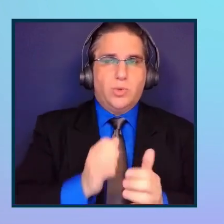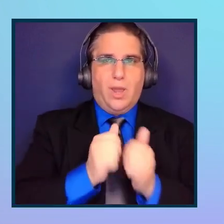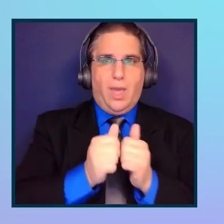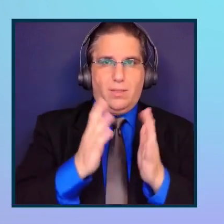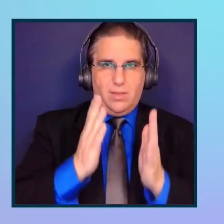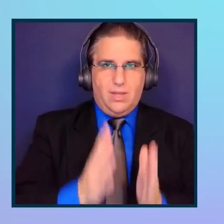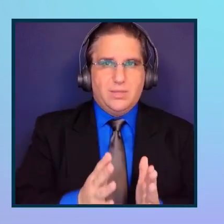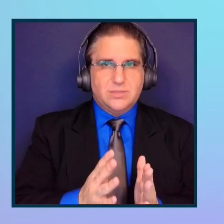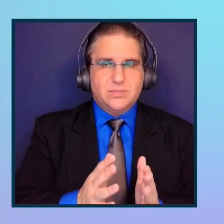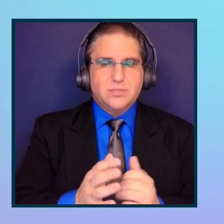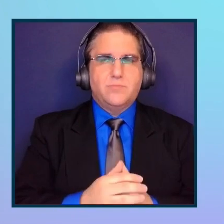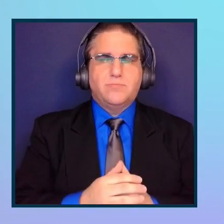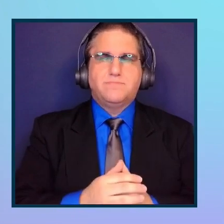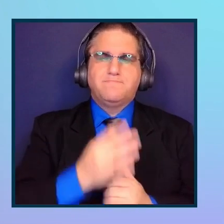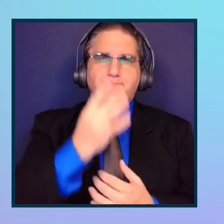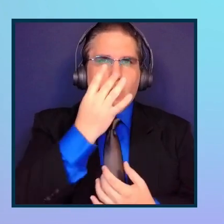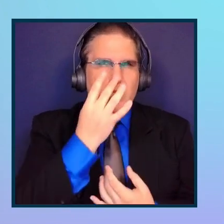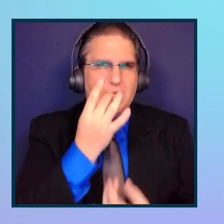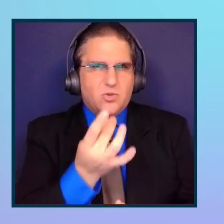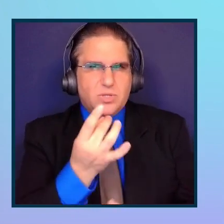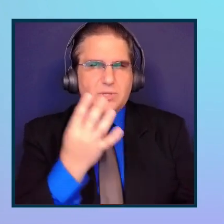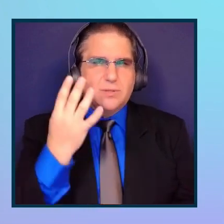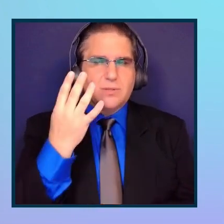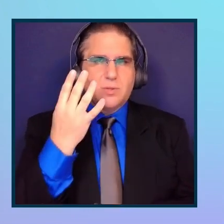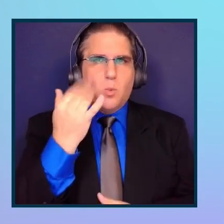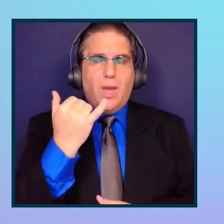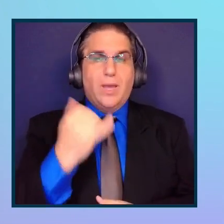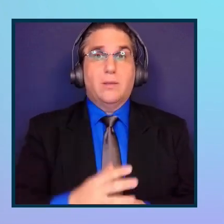And it was really interesting to me because in the 1950s,